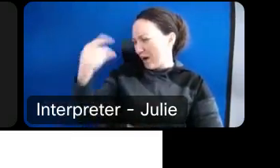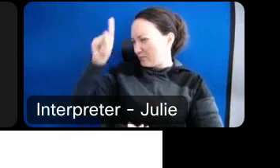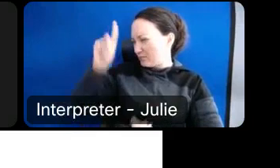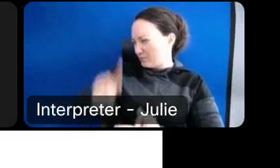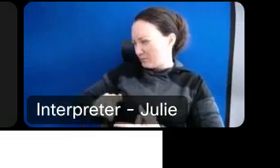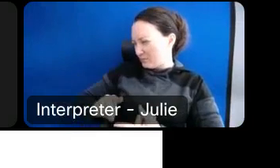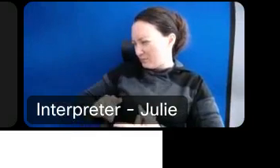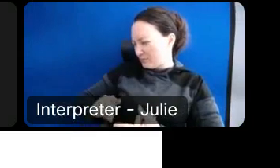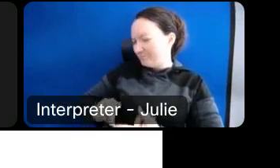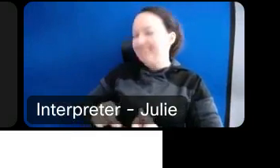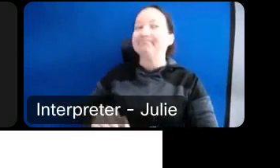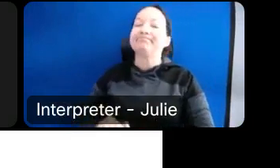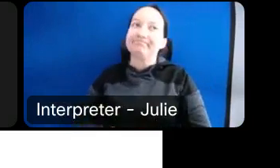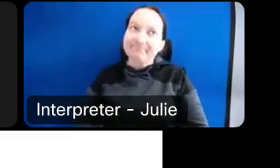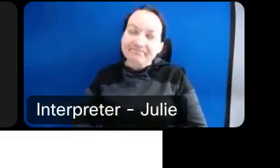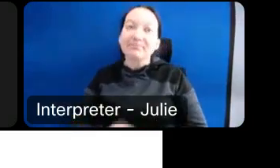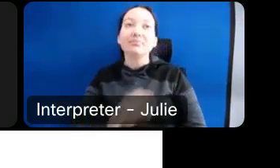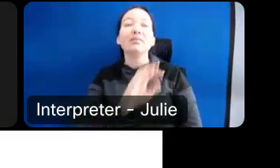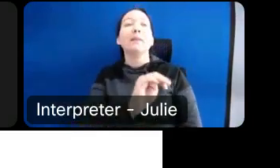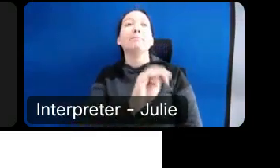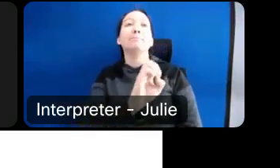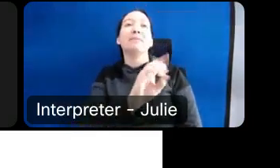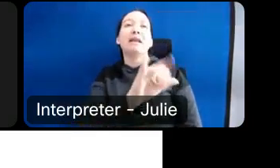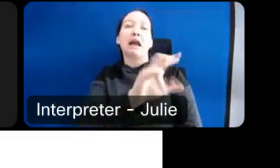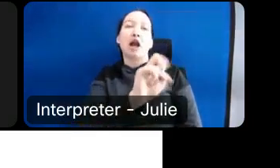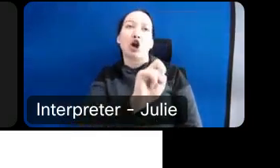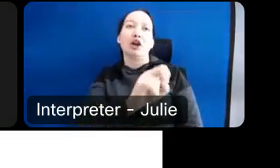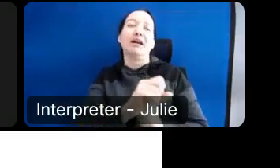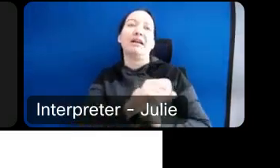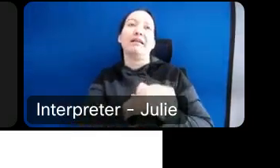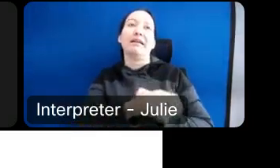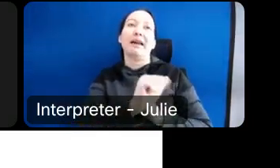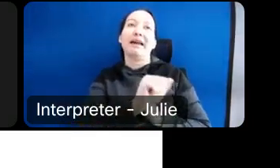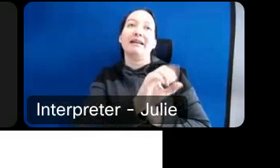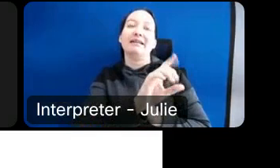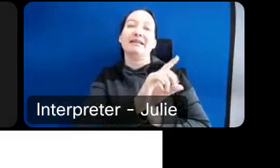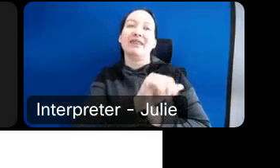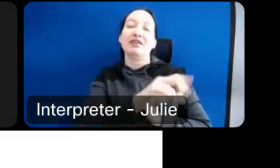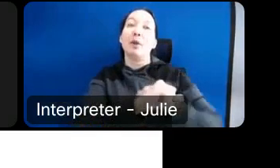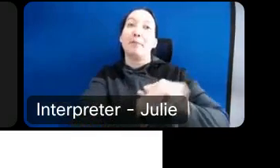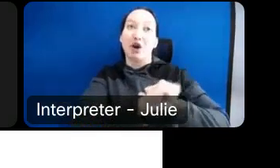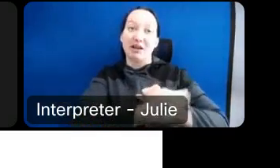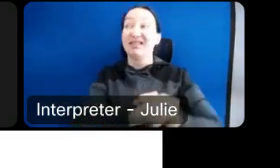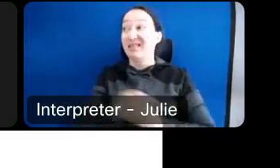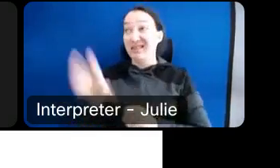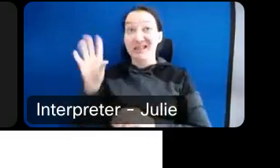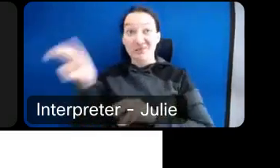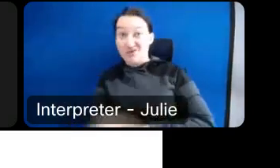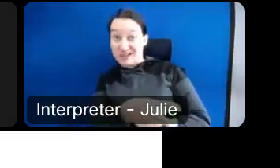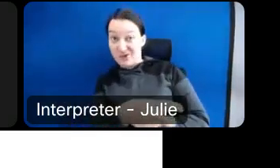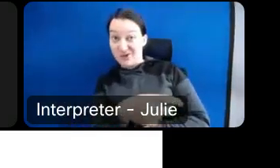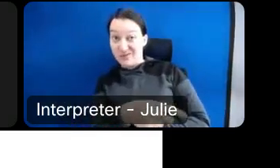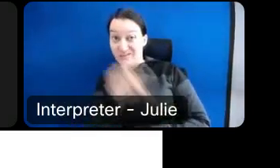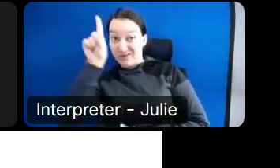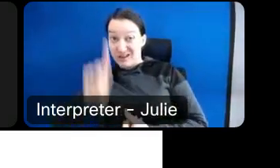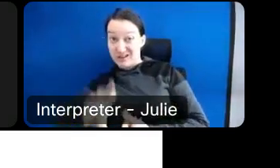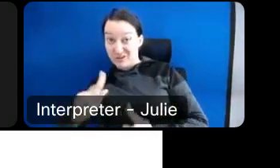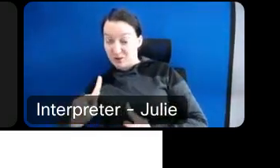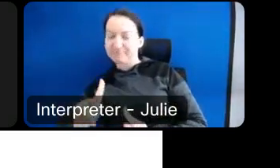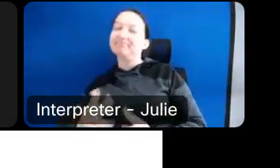But we, Medicare advantage, we, we mark it aggressively and because they're moving to Medicare advantage so we have to right? That's the.